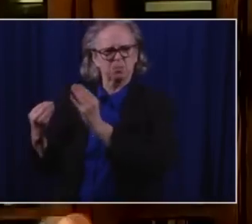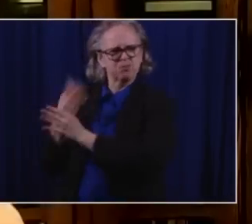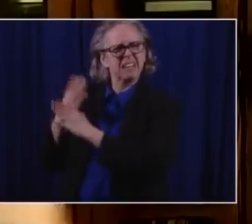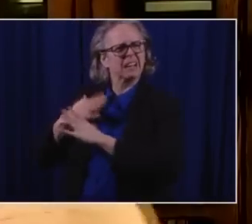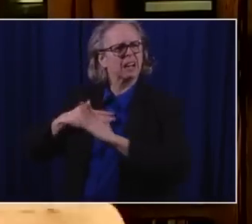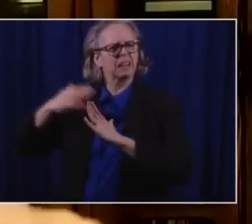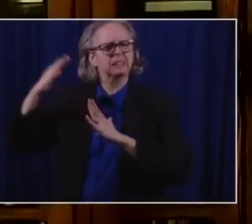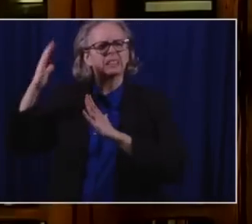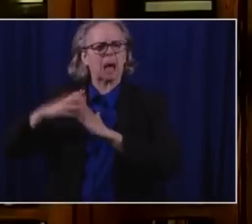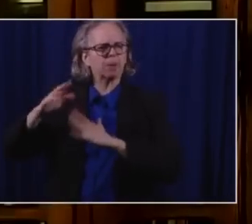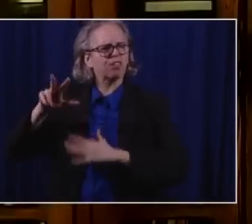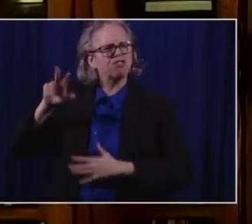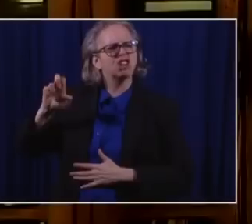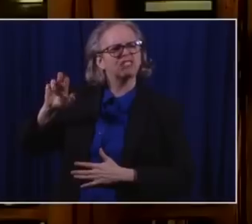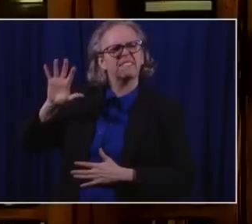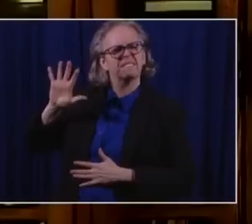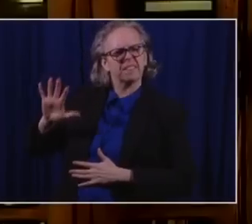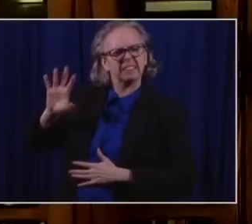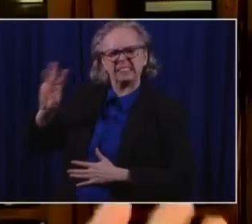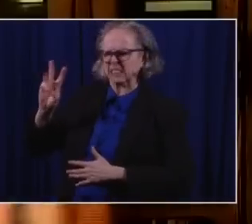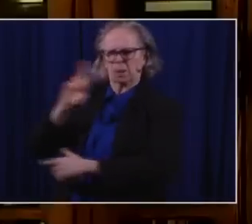If you think back to where